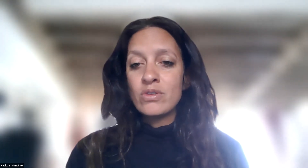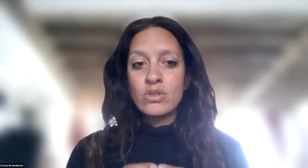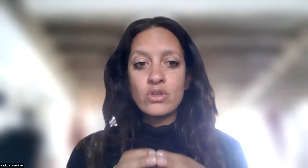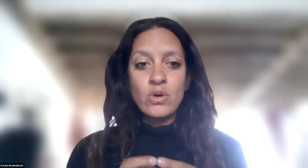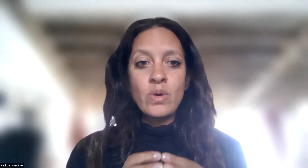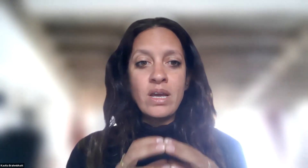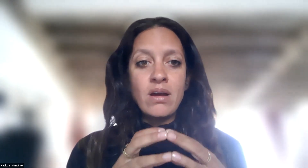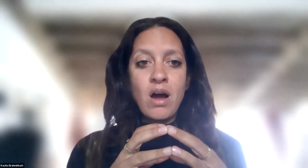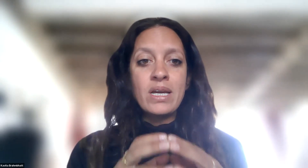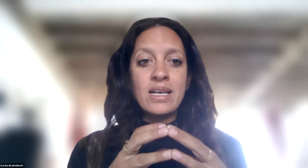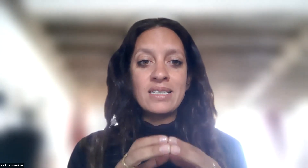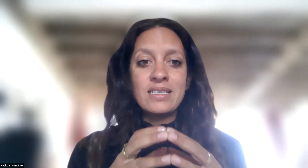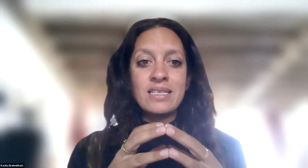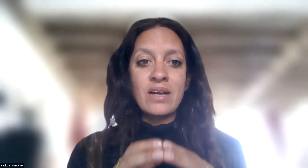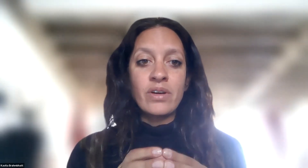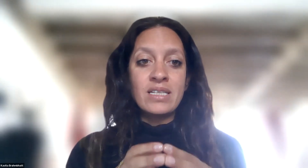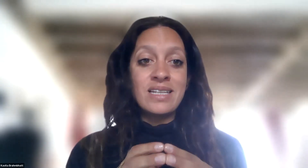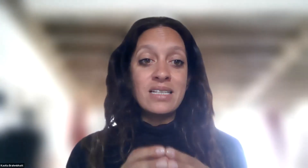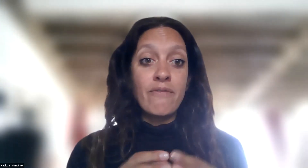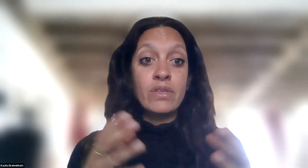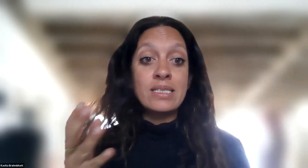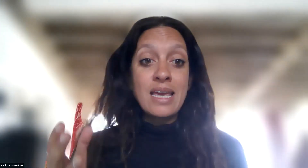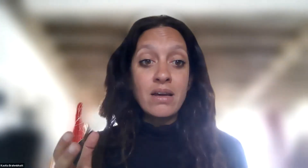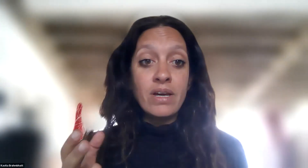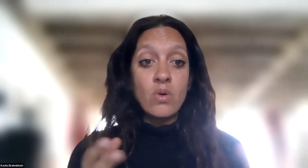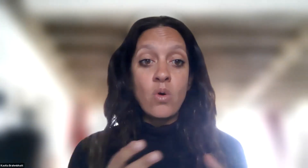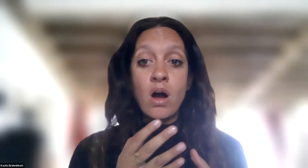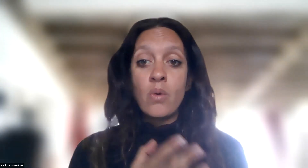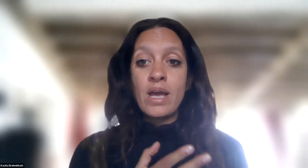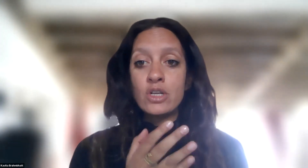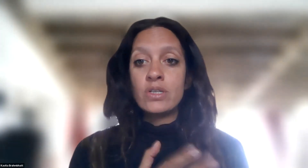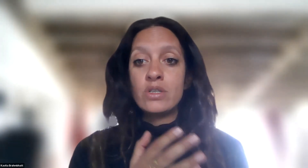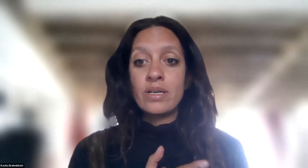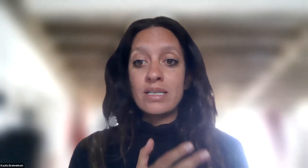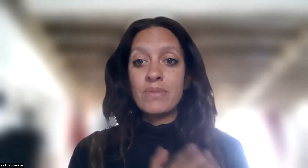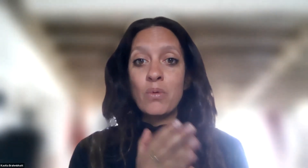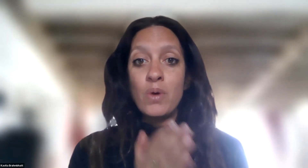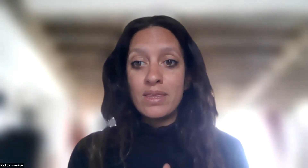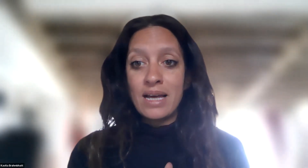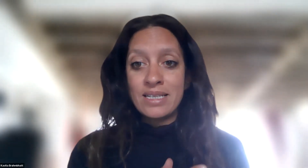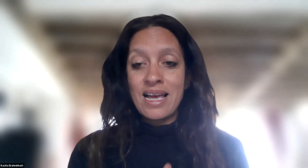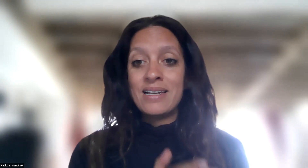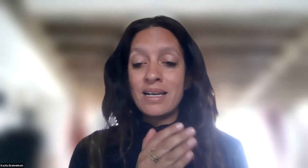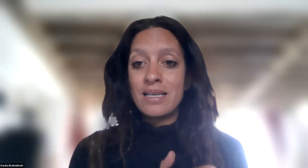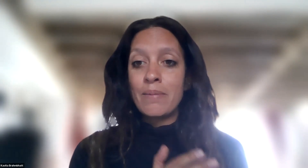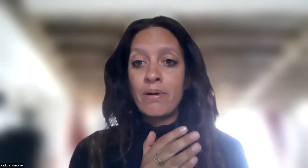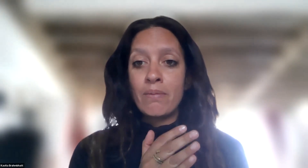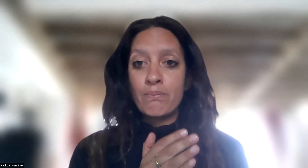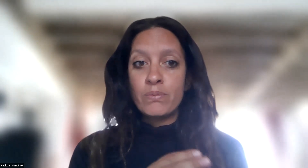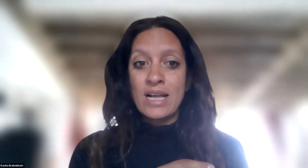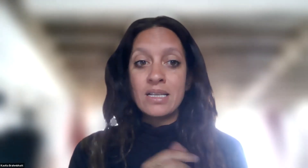the data and this is a discussion that's also happening within HMPW, it is do we -- are we collecting